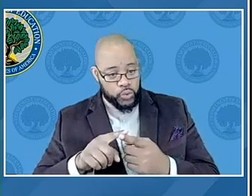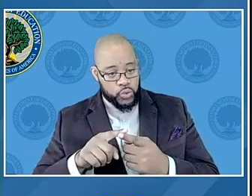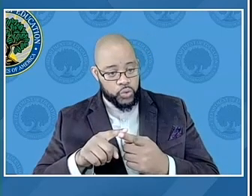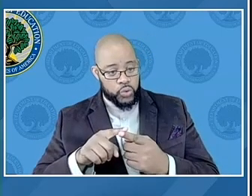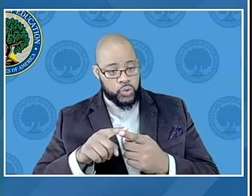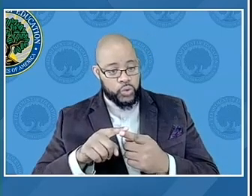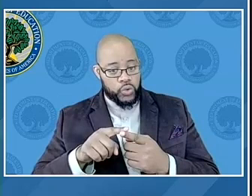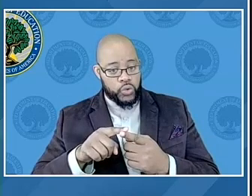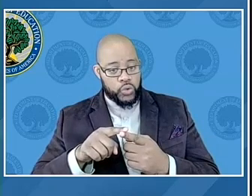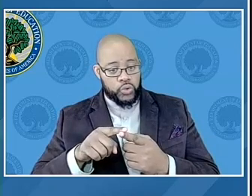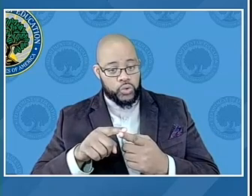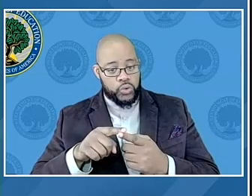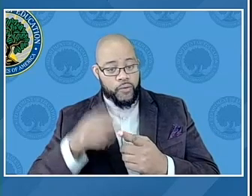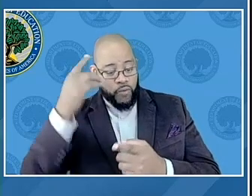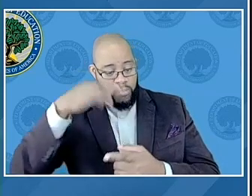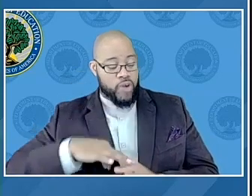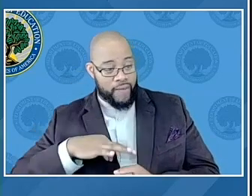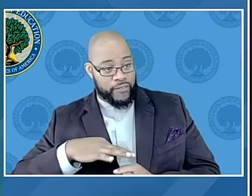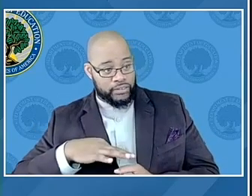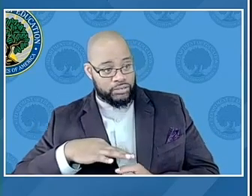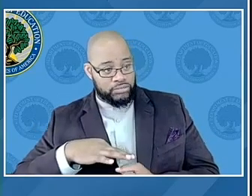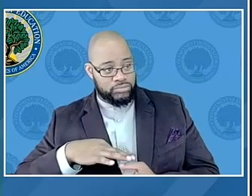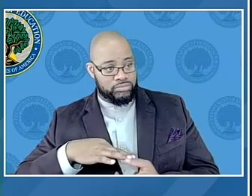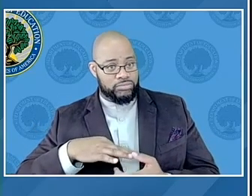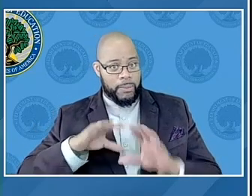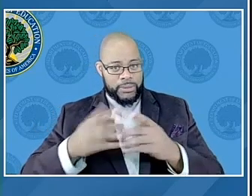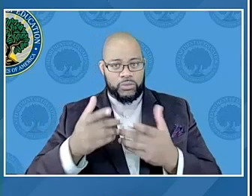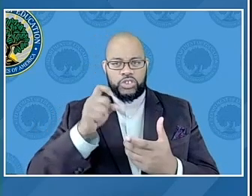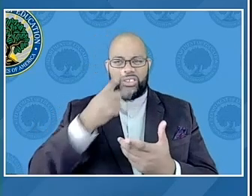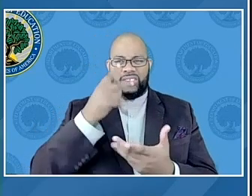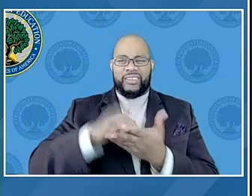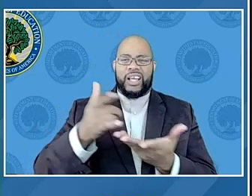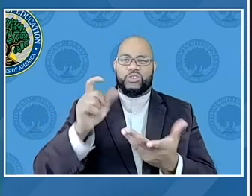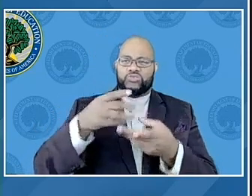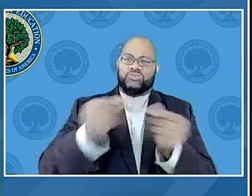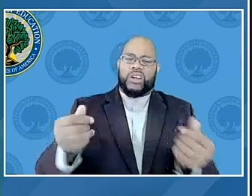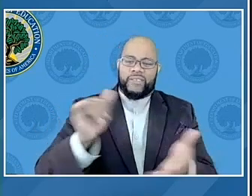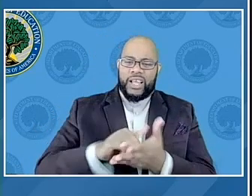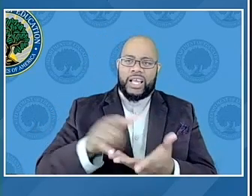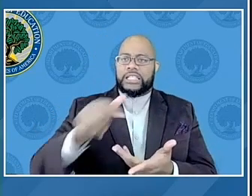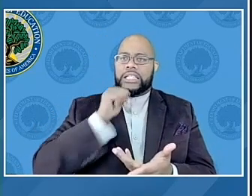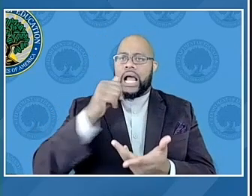eligible. We should be able to look at this and remedy these examples.